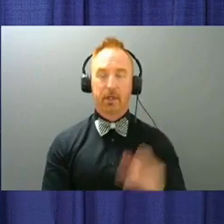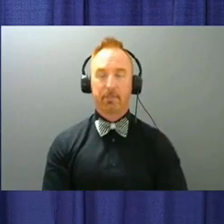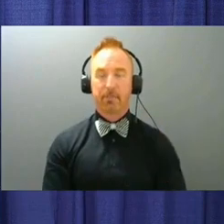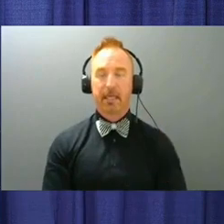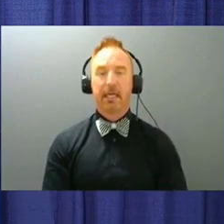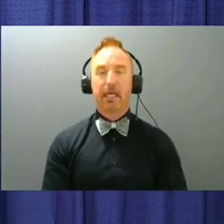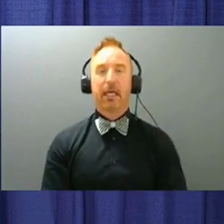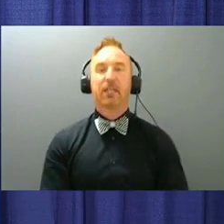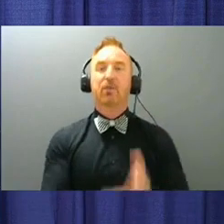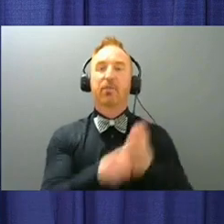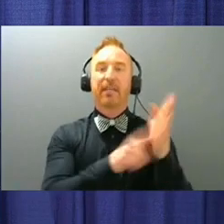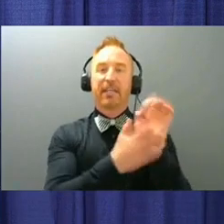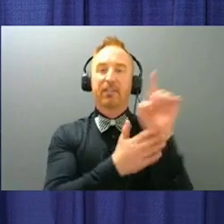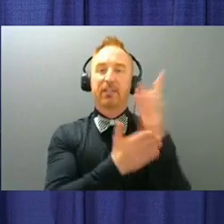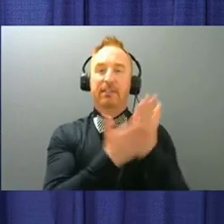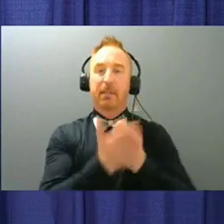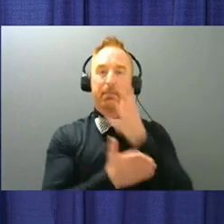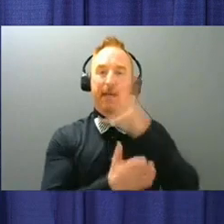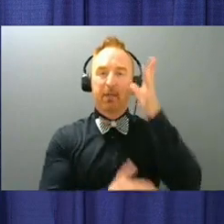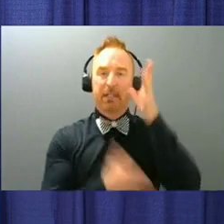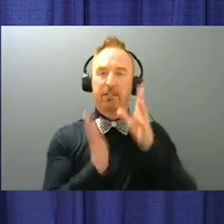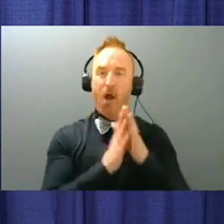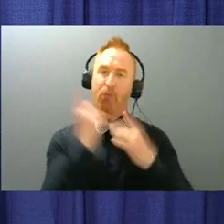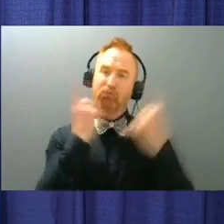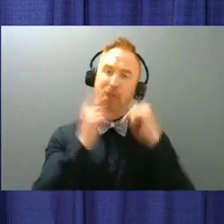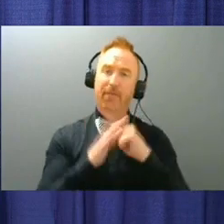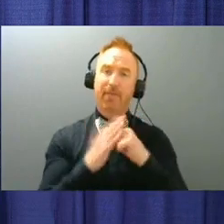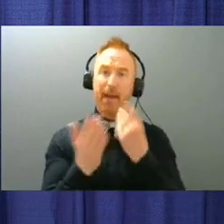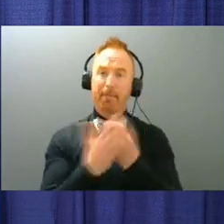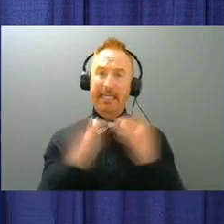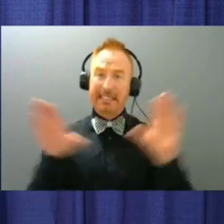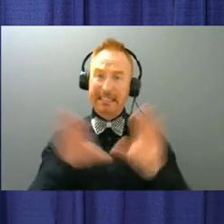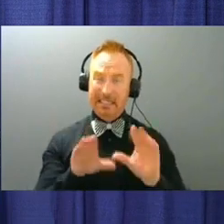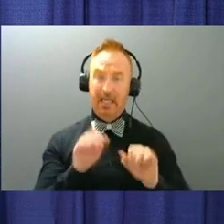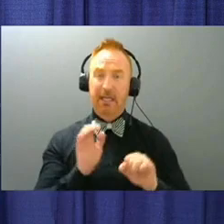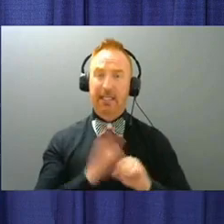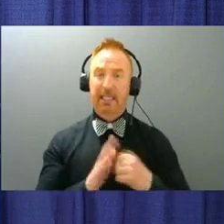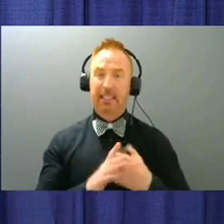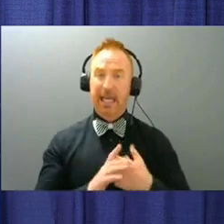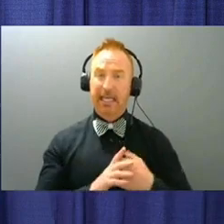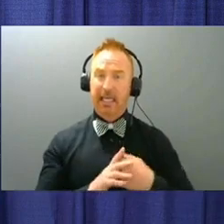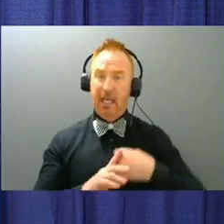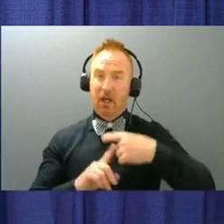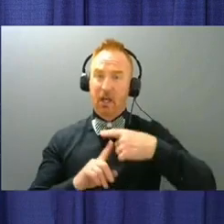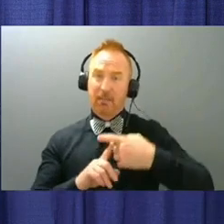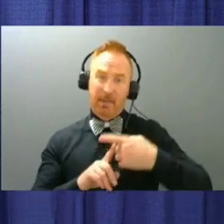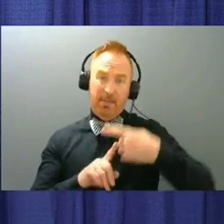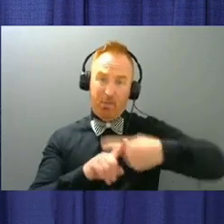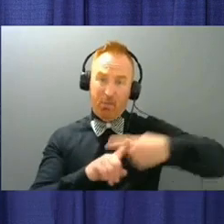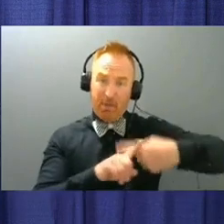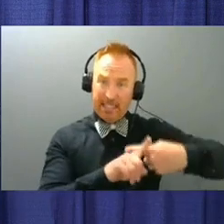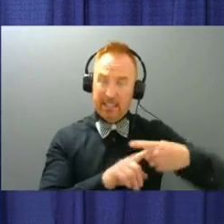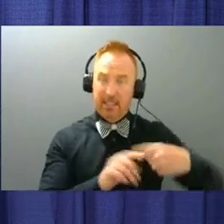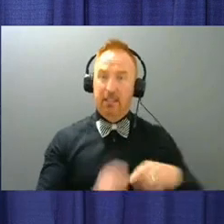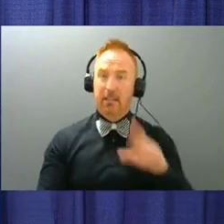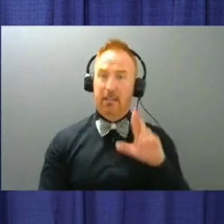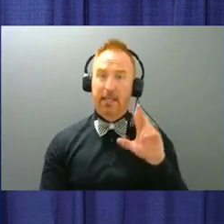regarding education. Some parents are wondering if this money would be considered to rent outside spaces or